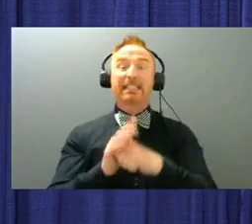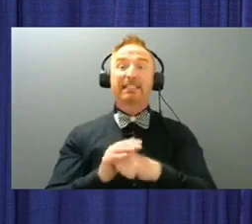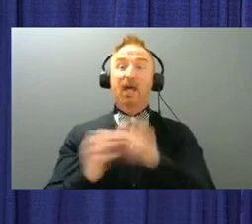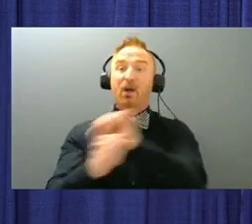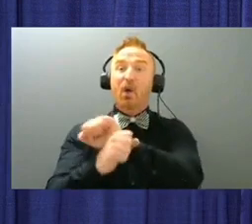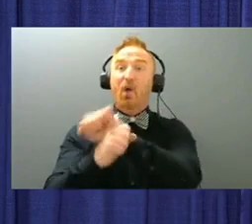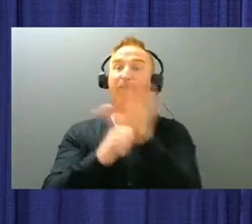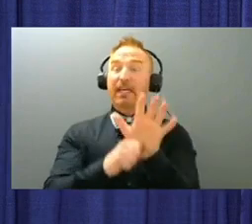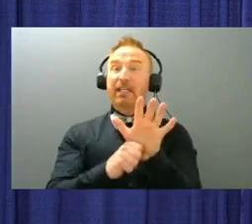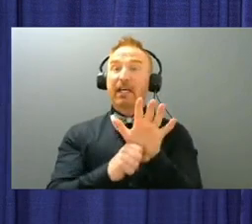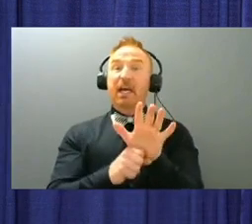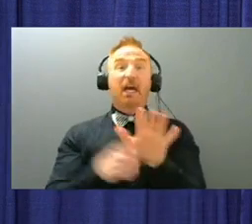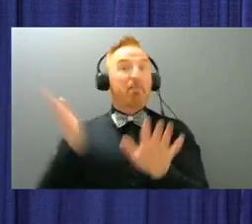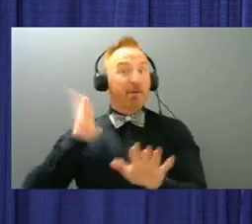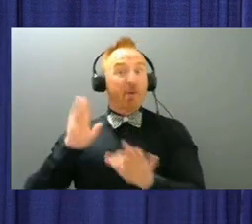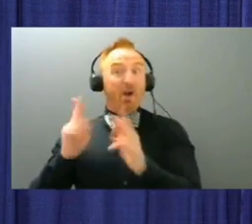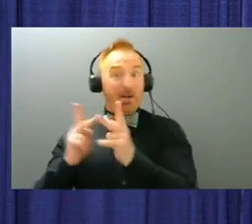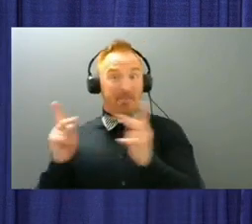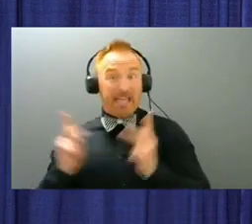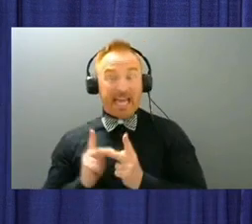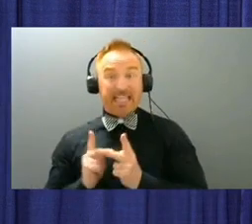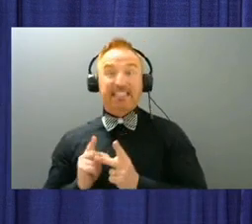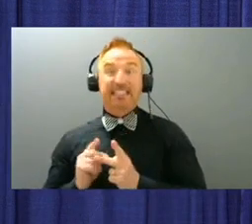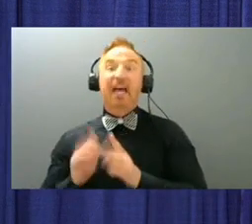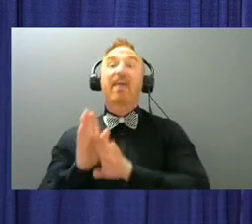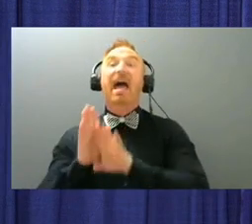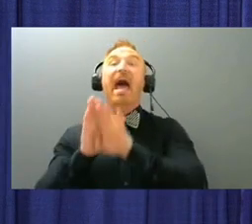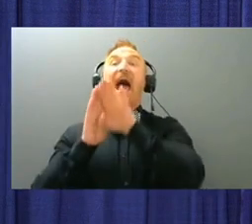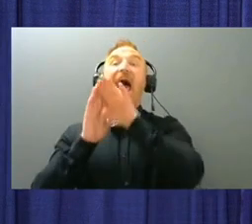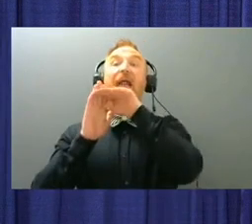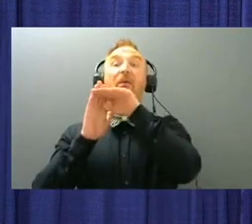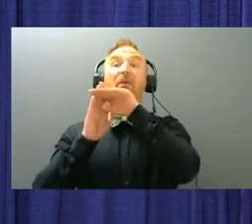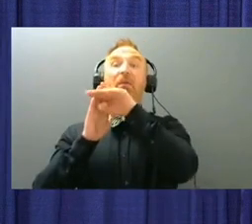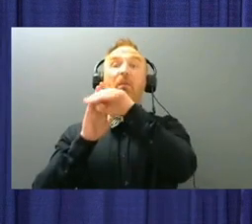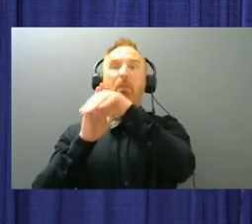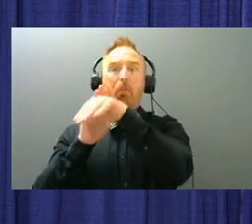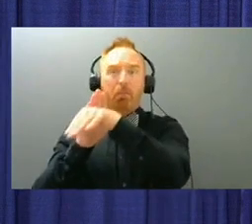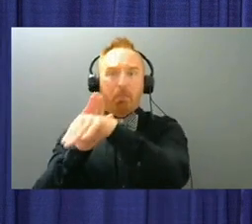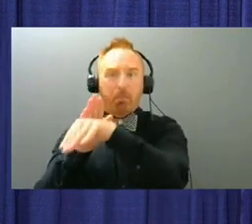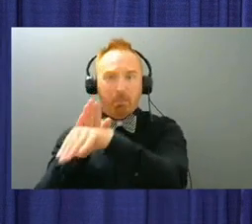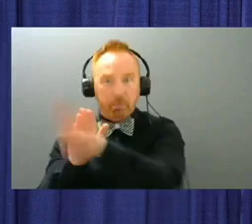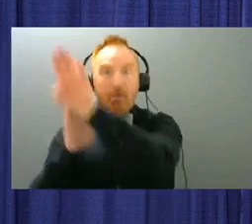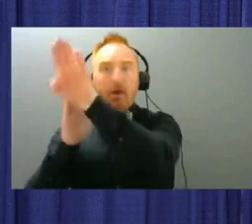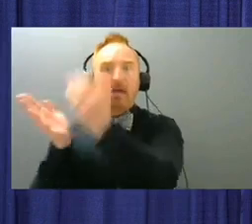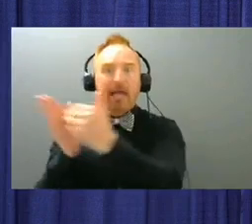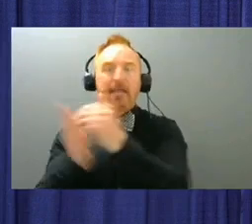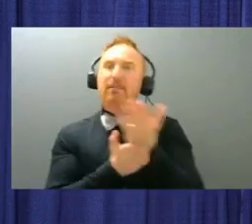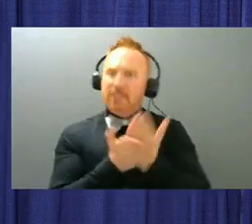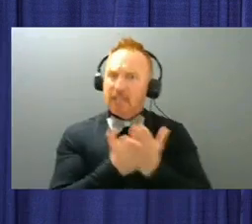some places thought have managed to reduce and control the spread. In some areas, people who were